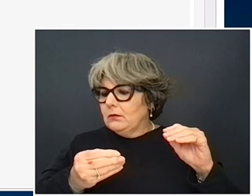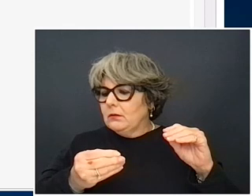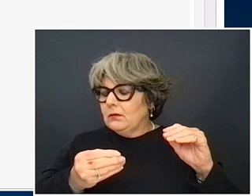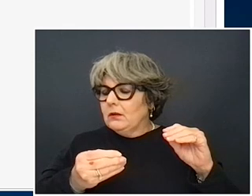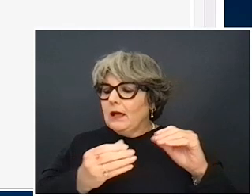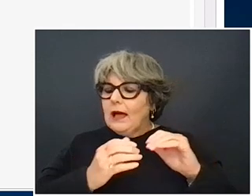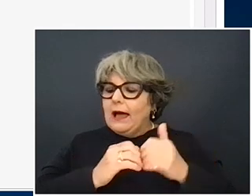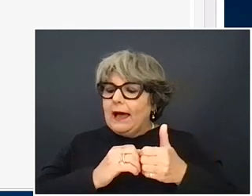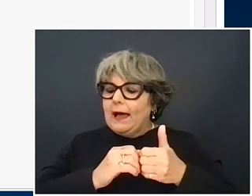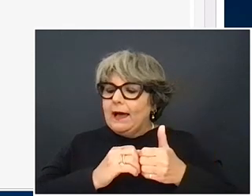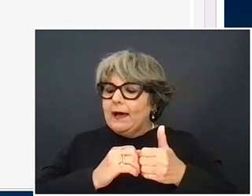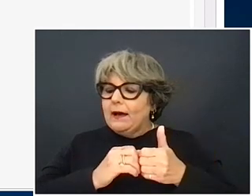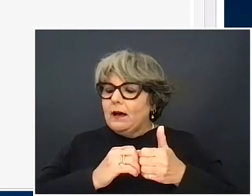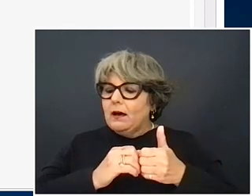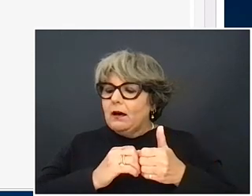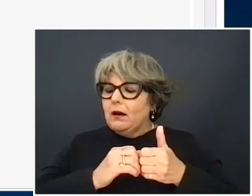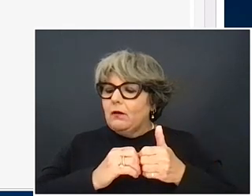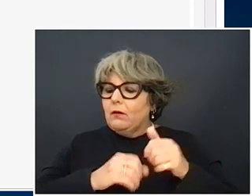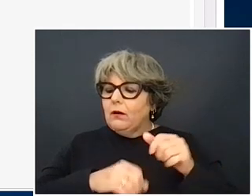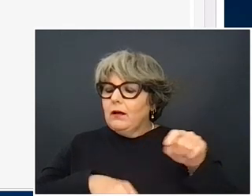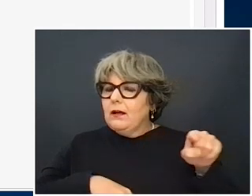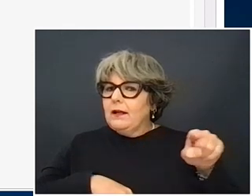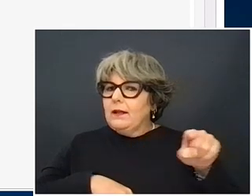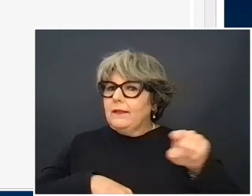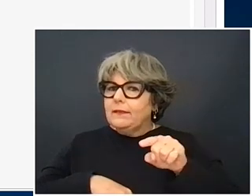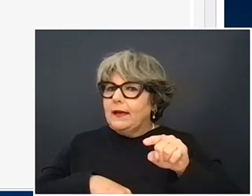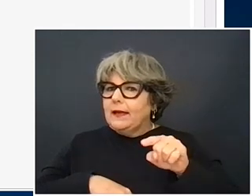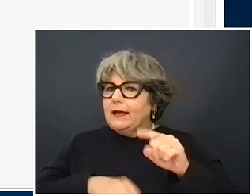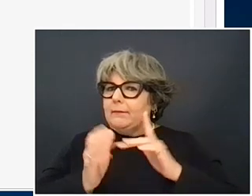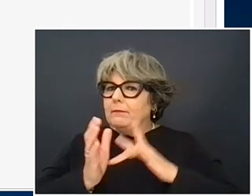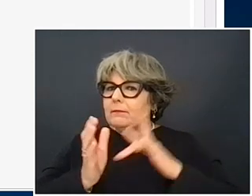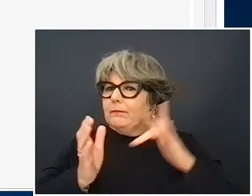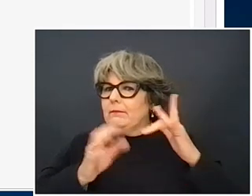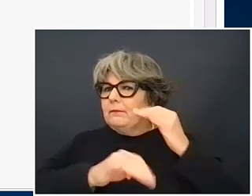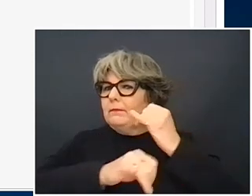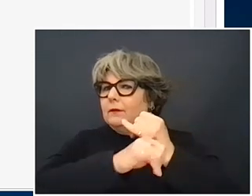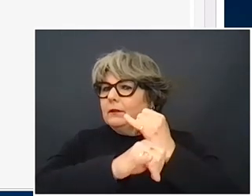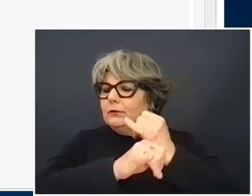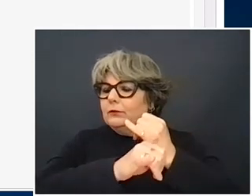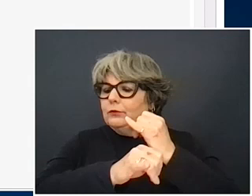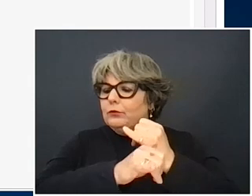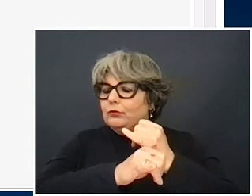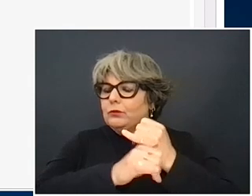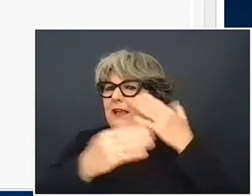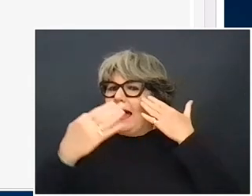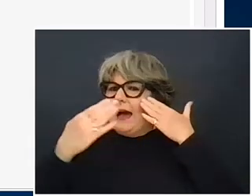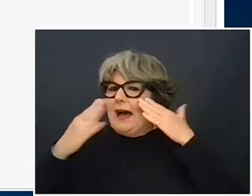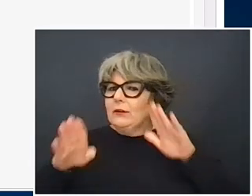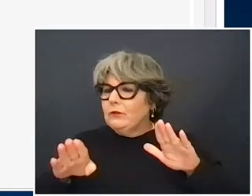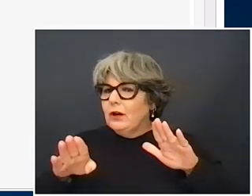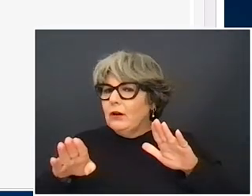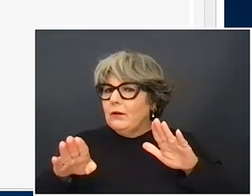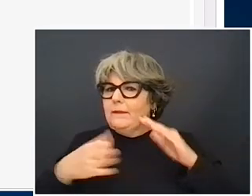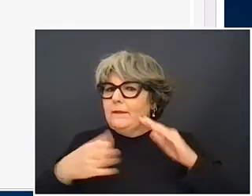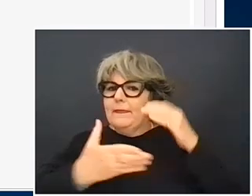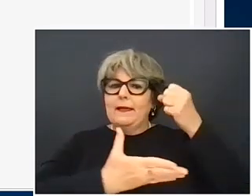manipulated by certain institutions. So I don't know the extent to which the accreditors might have been independently